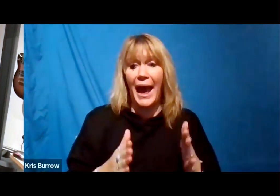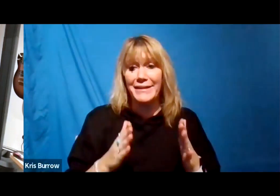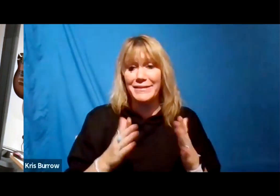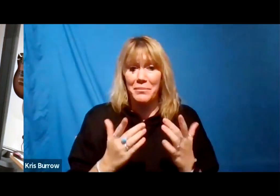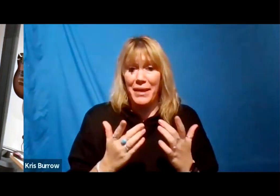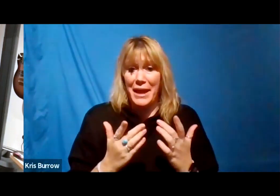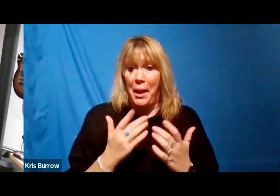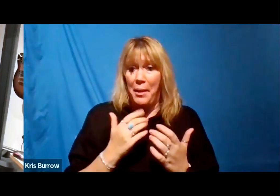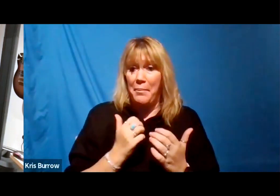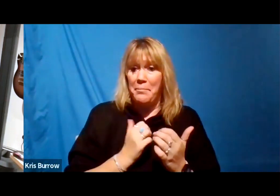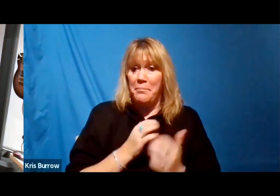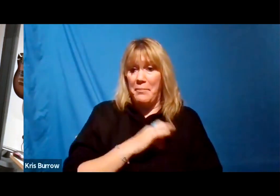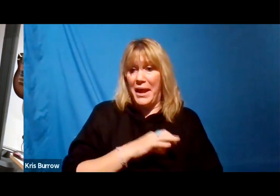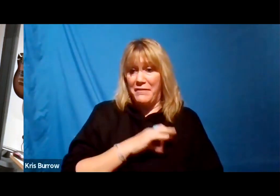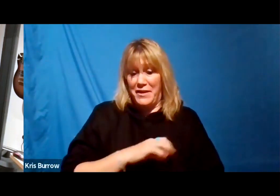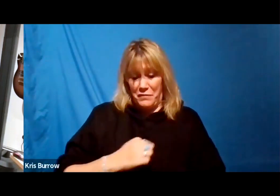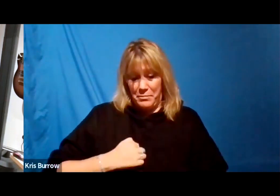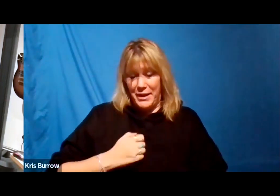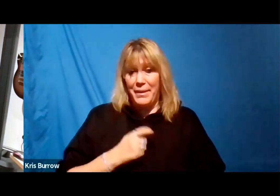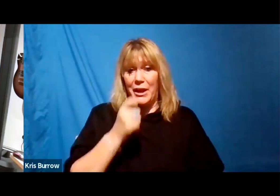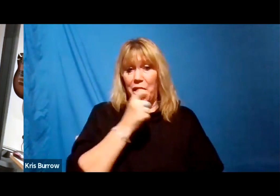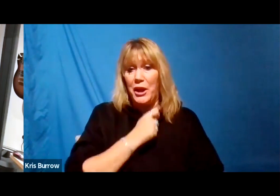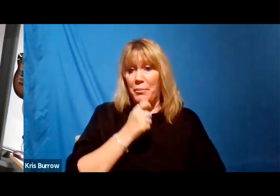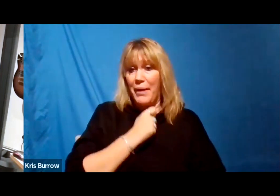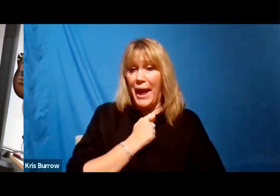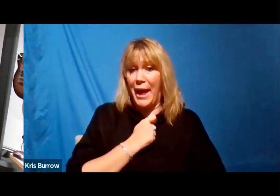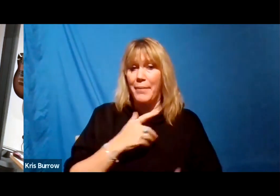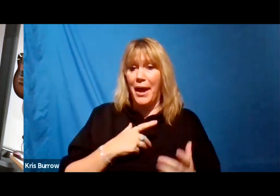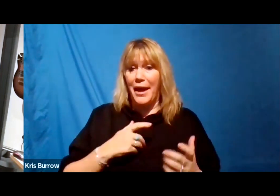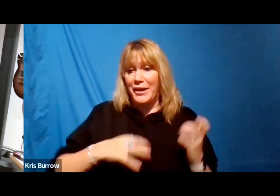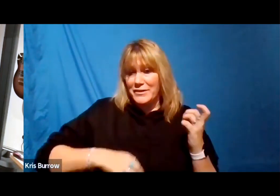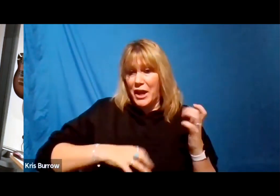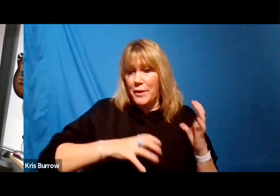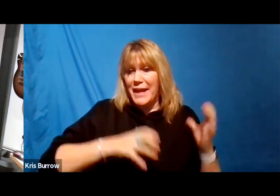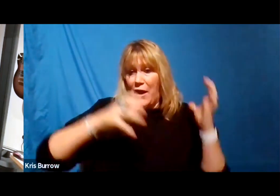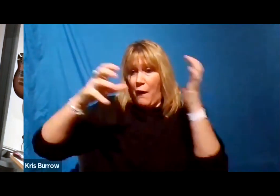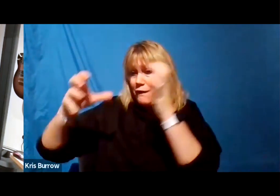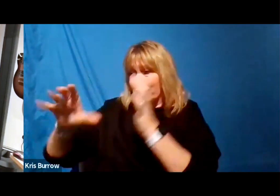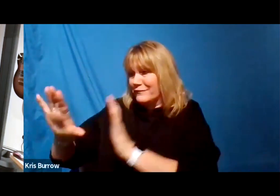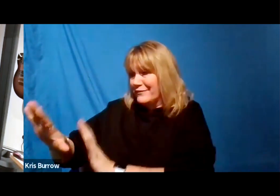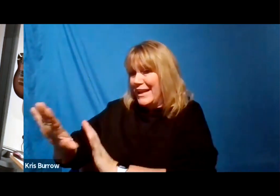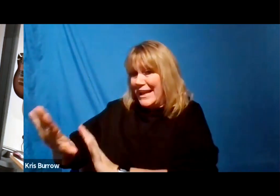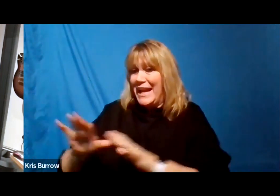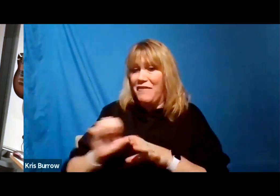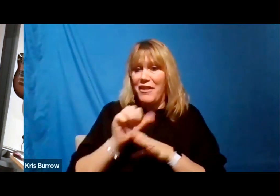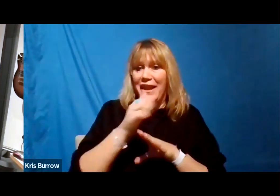Express. Not all of my songs are rights-based, I do write some love